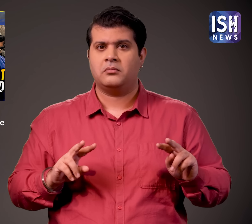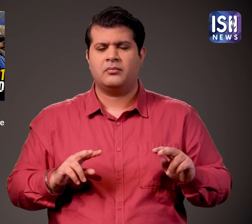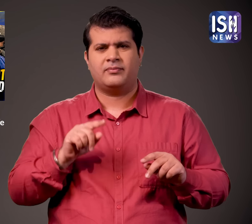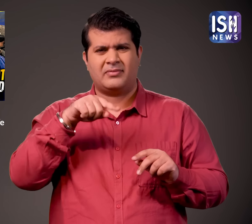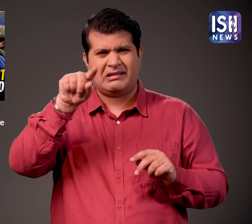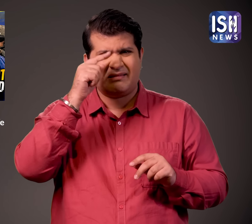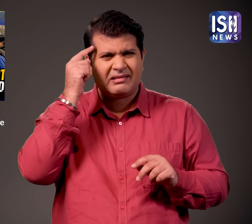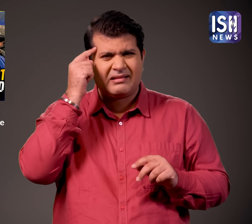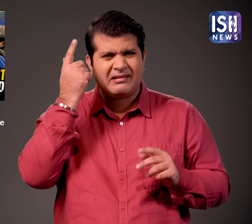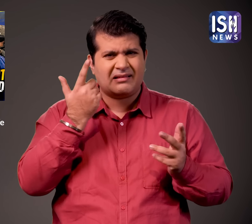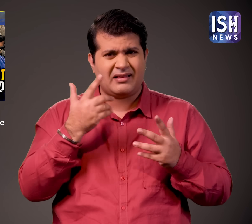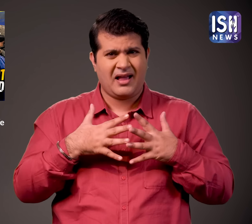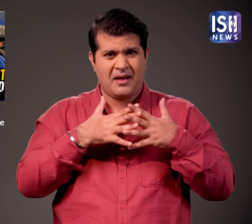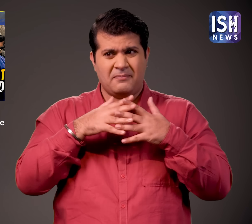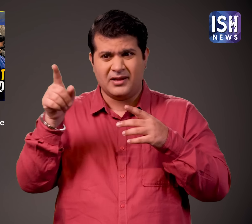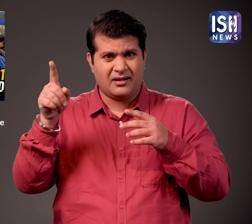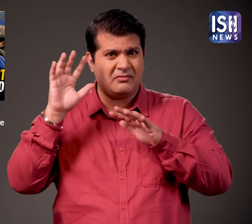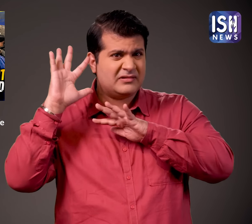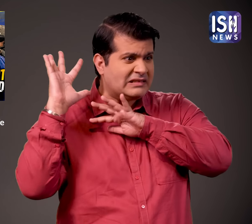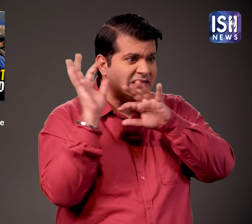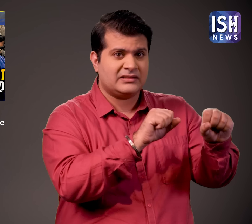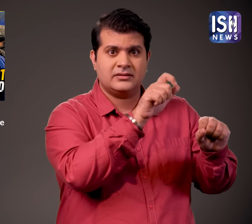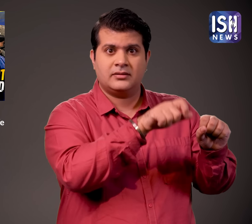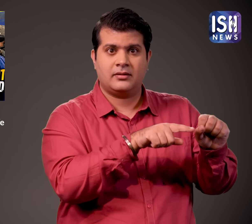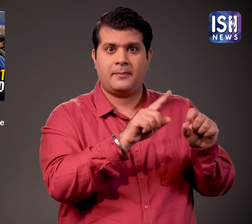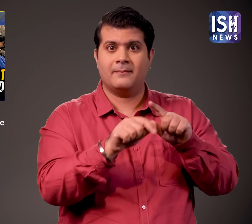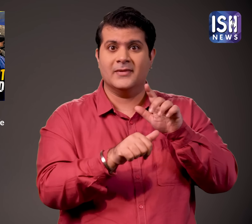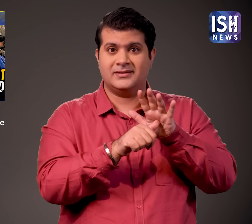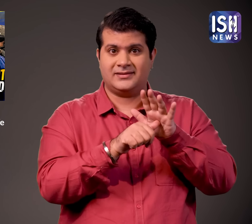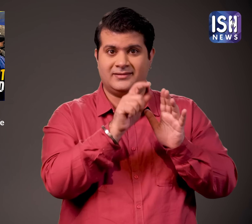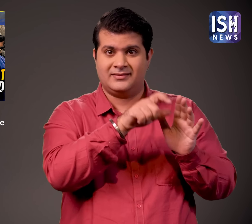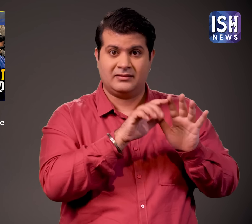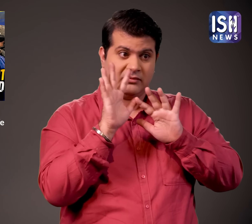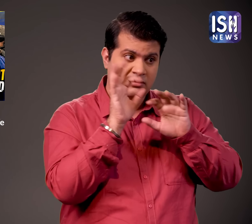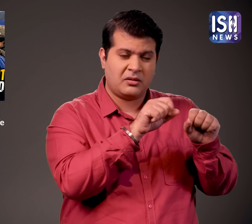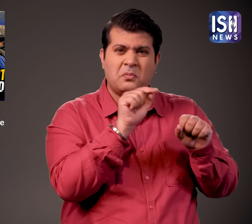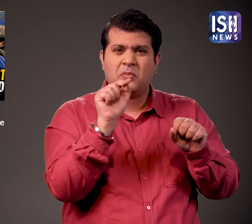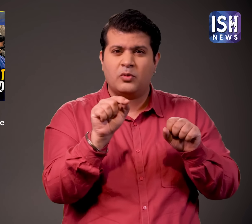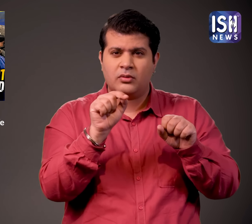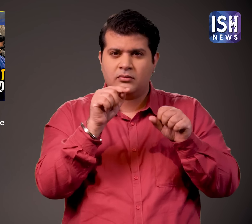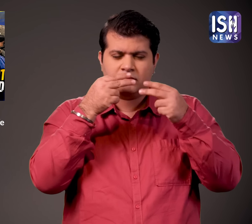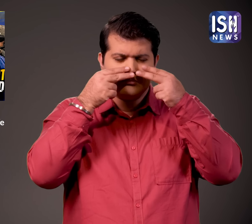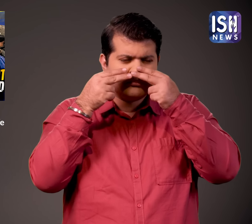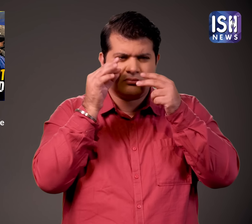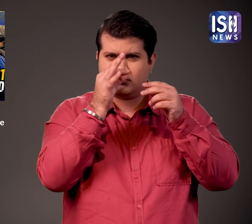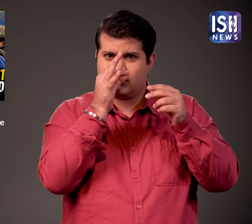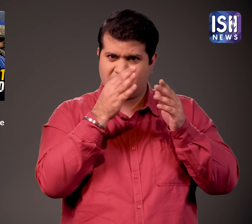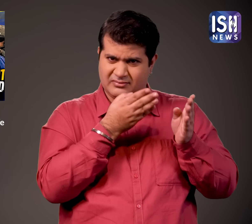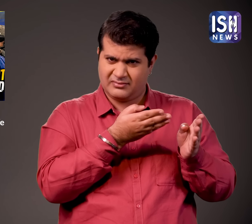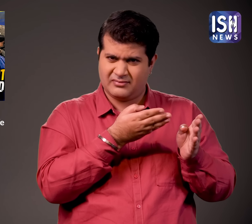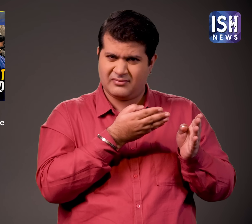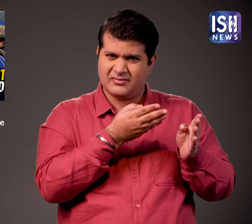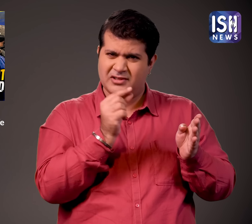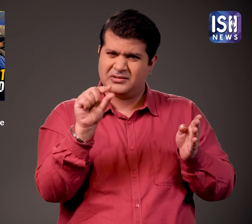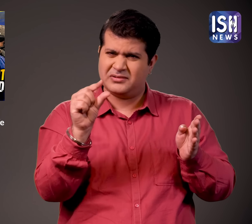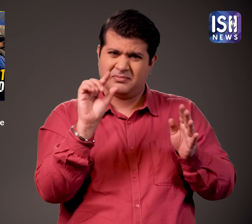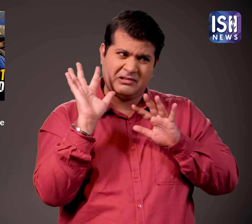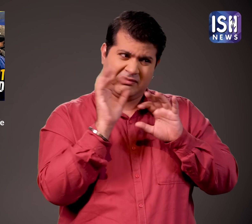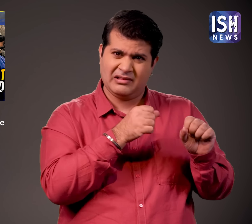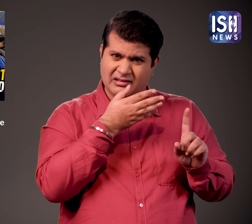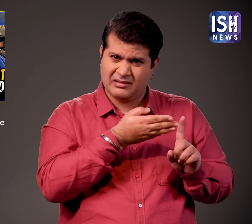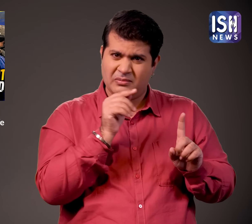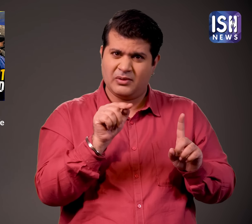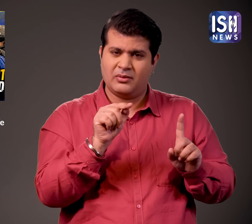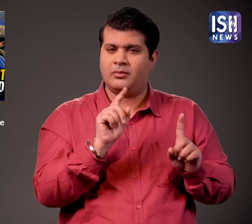But do you think US would attack Venezuela and capture its President just because of drugs, which is not such a major issue?